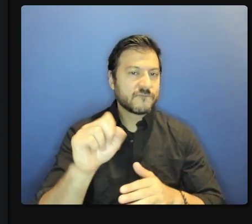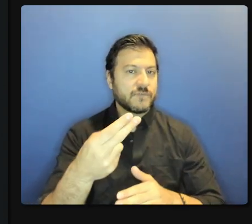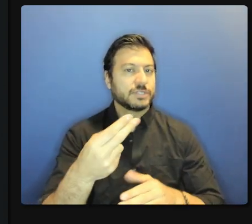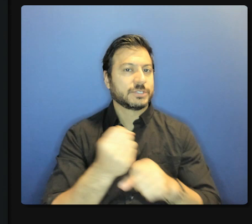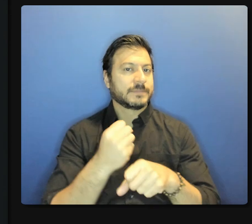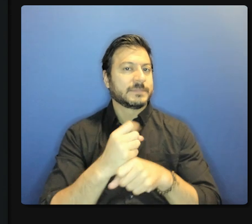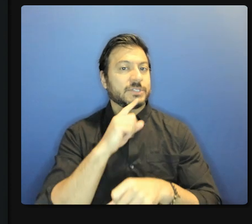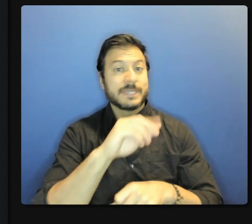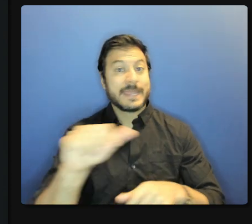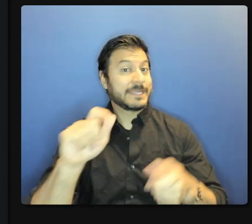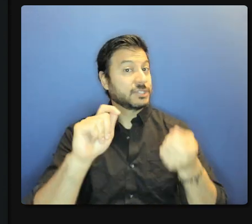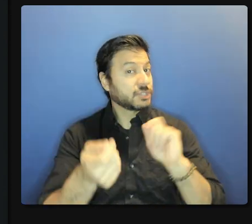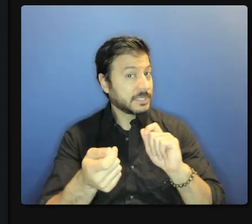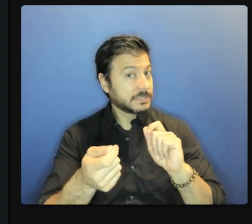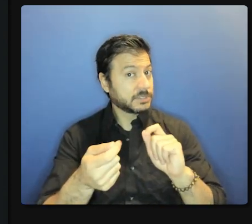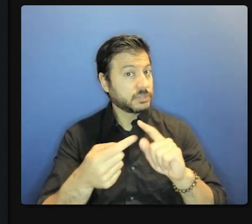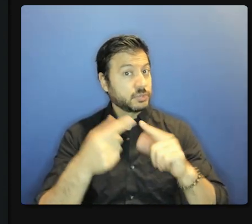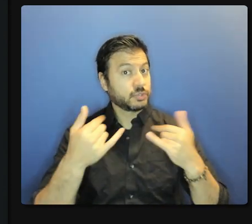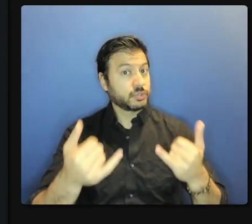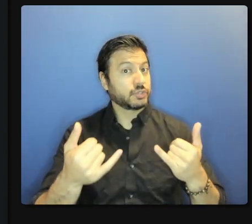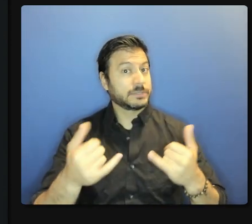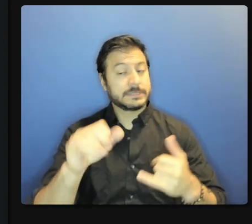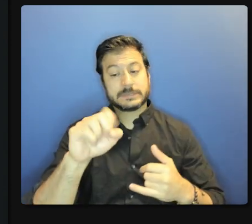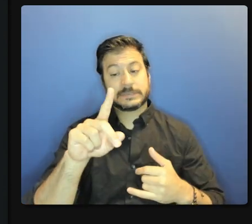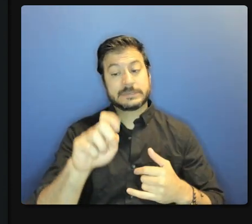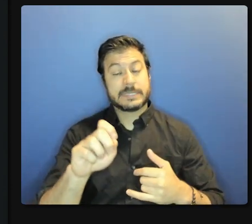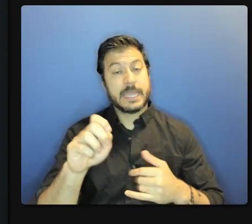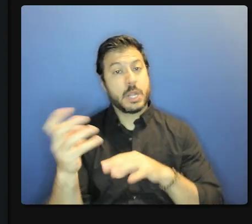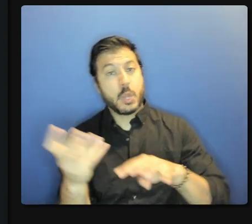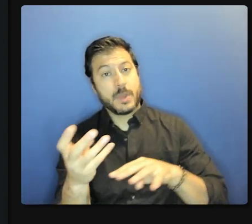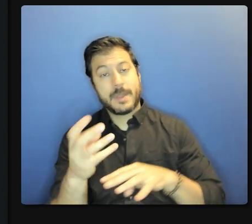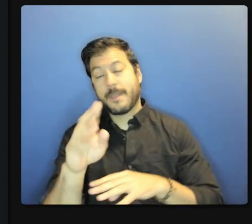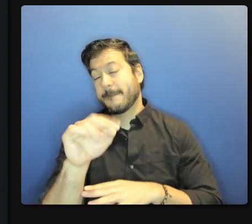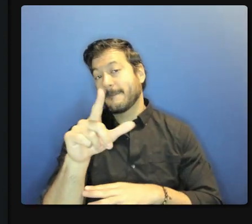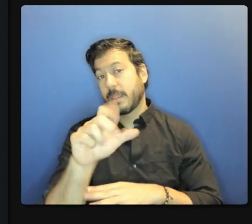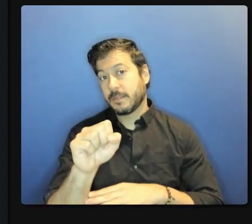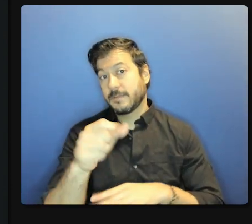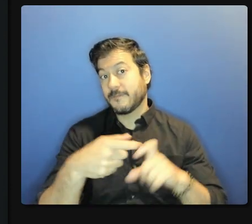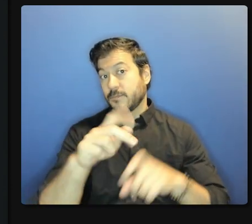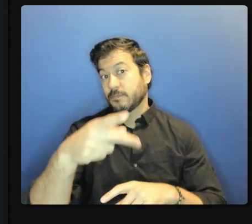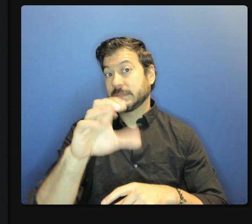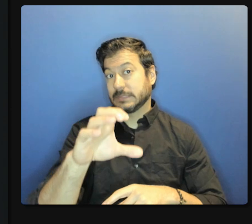It ensures that any changes made to currently sideloaded bundles on your PC